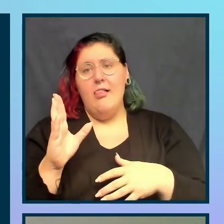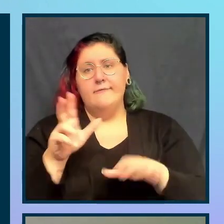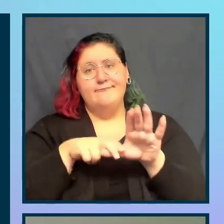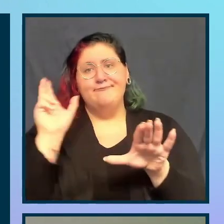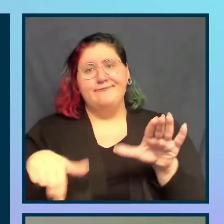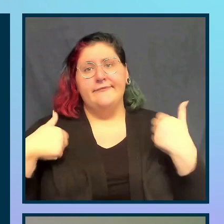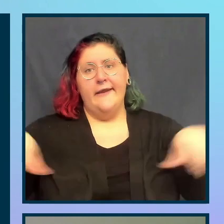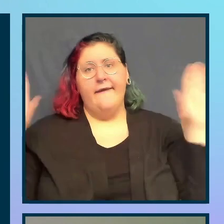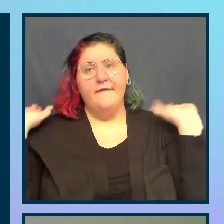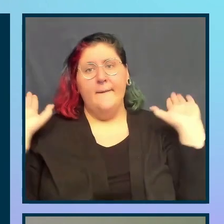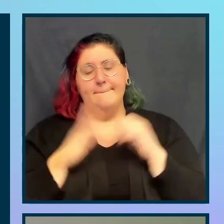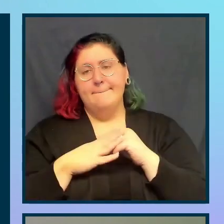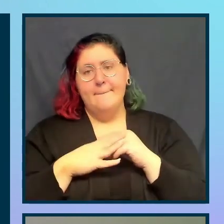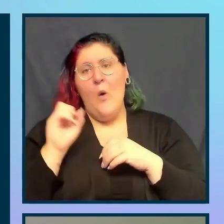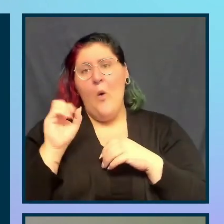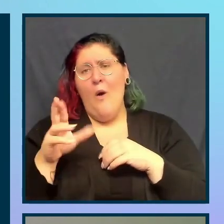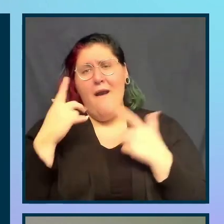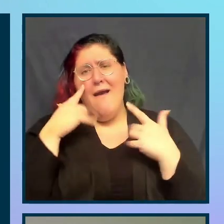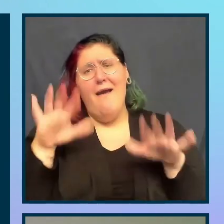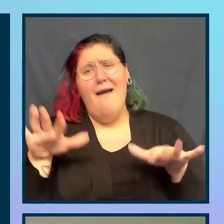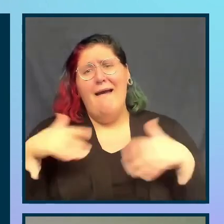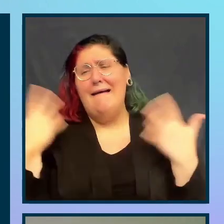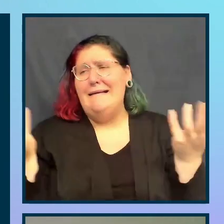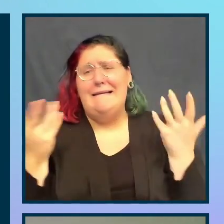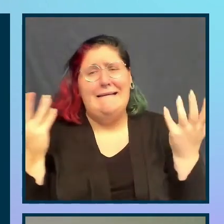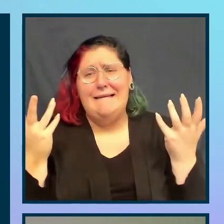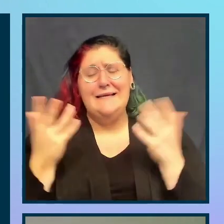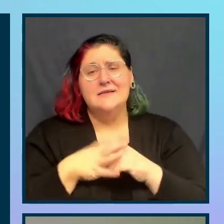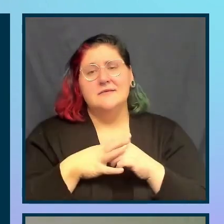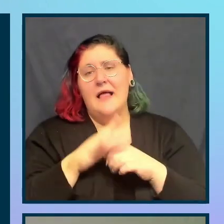you know, cry at their computer, kind of literally. So yes, focus on basics,